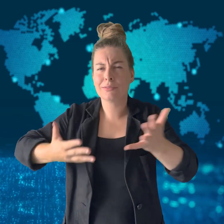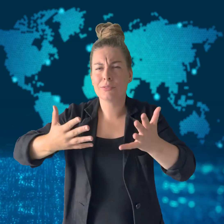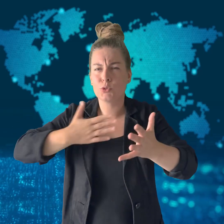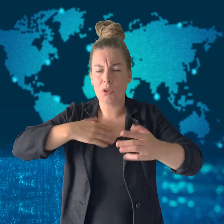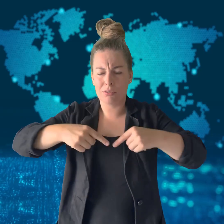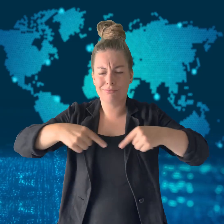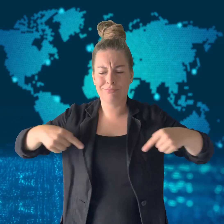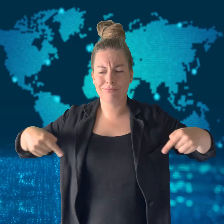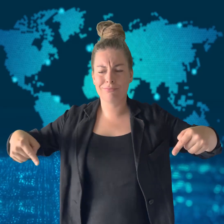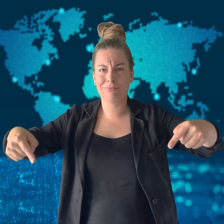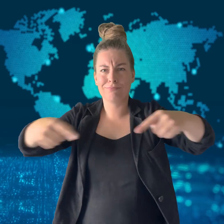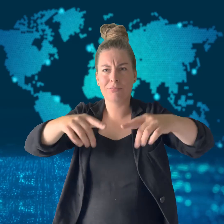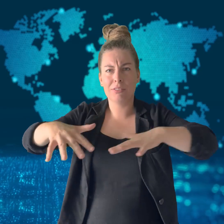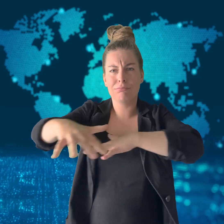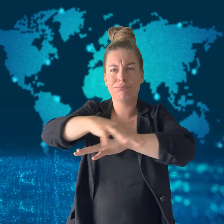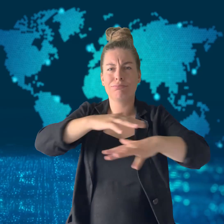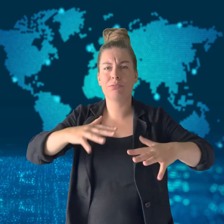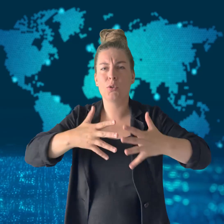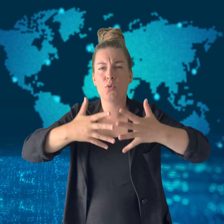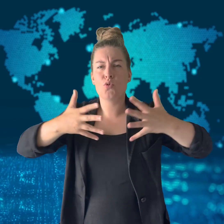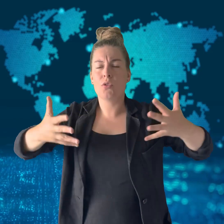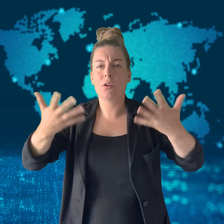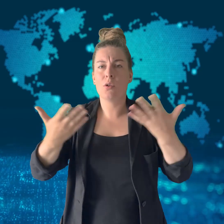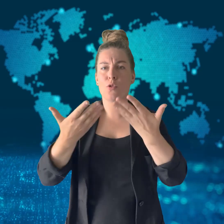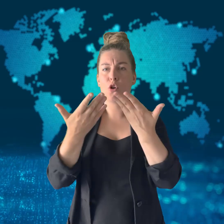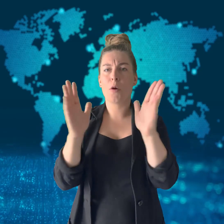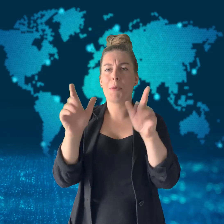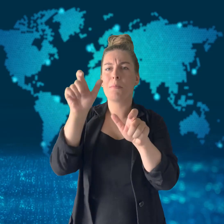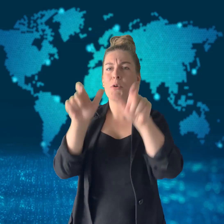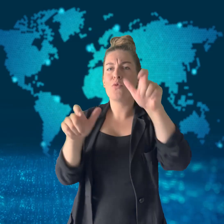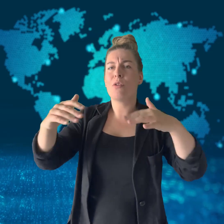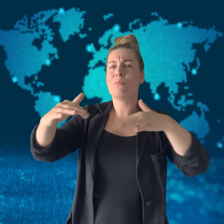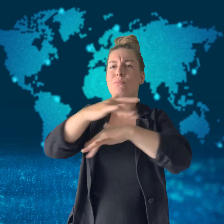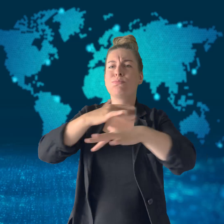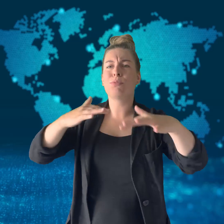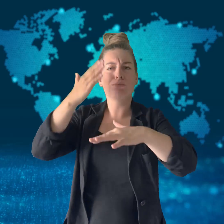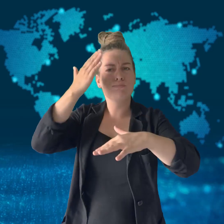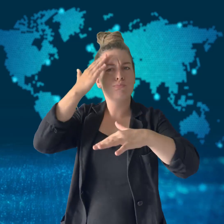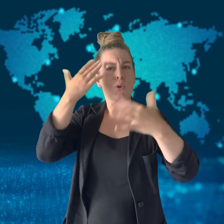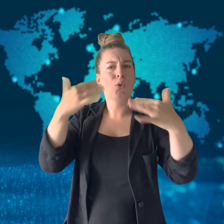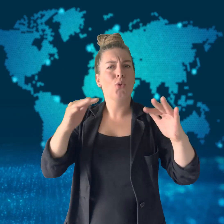protect public sites such as railway stations, places of worship,